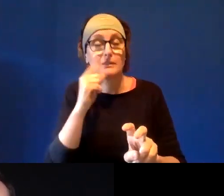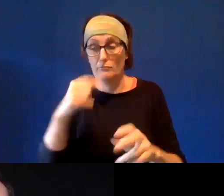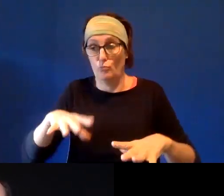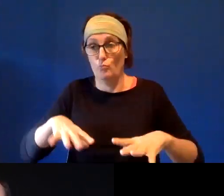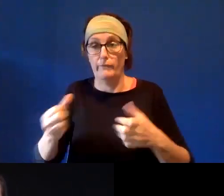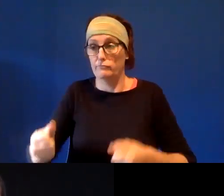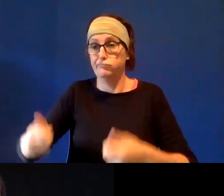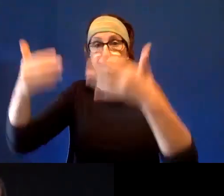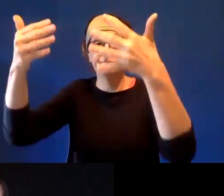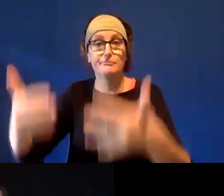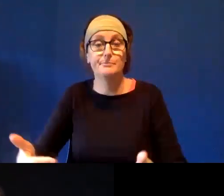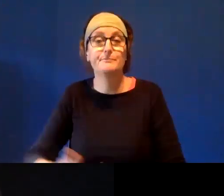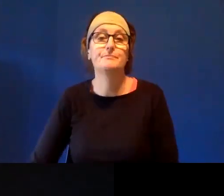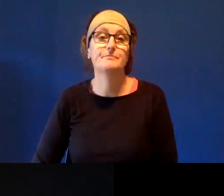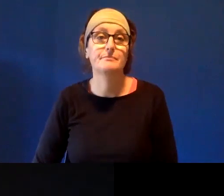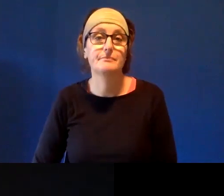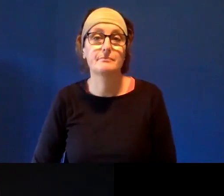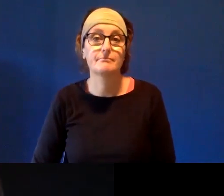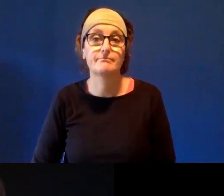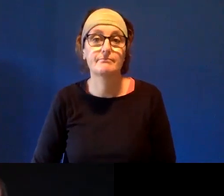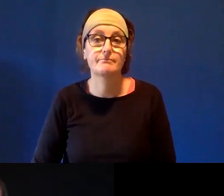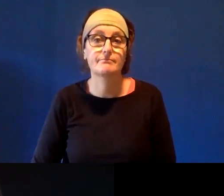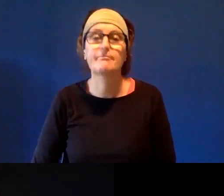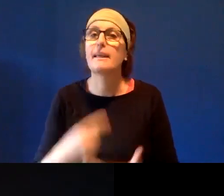KEVIN DU There was another question about you mentioned that you spoke